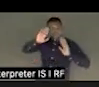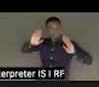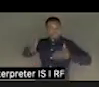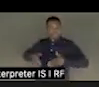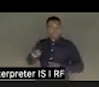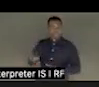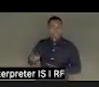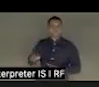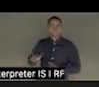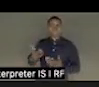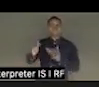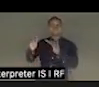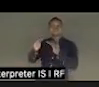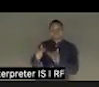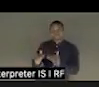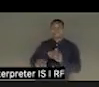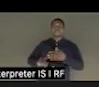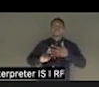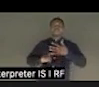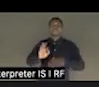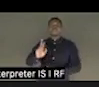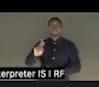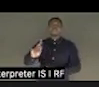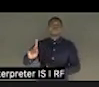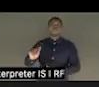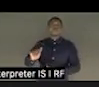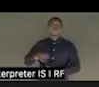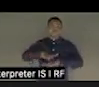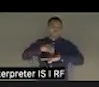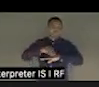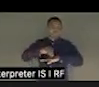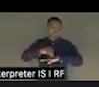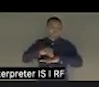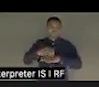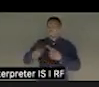And the whole idea of this project came about really from something we have been